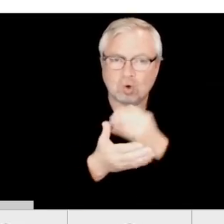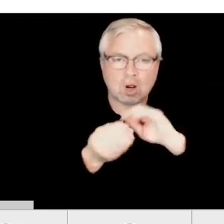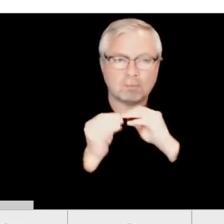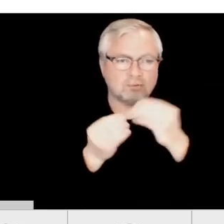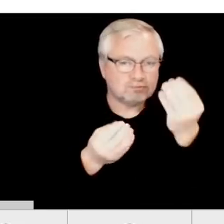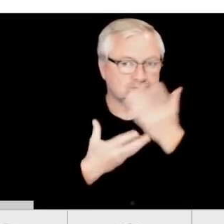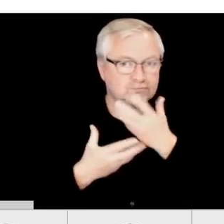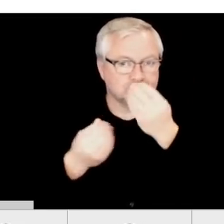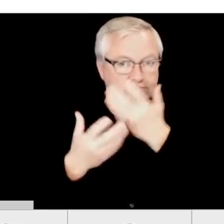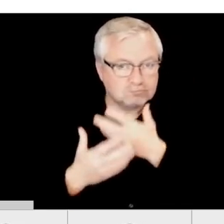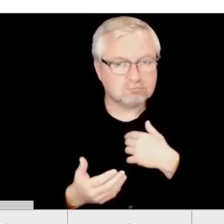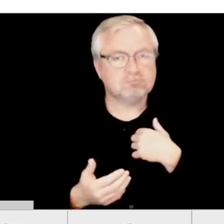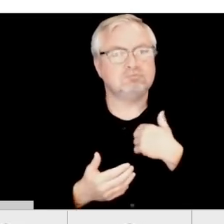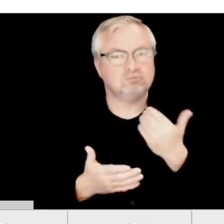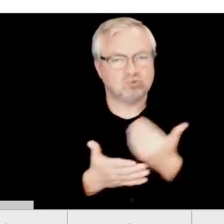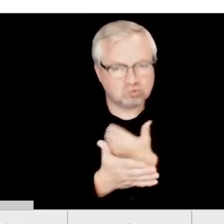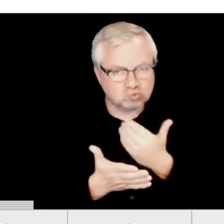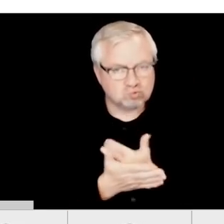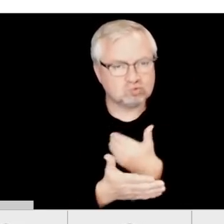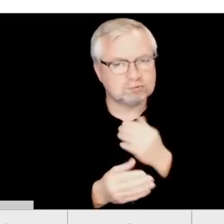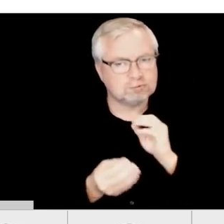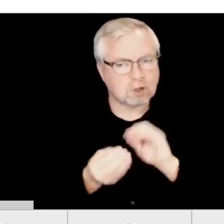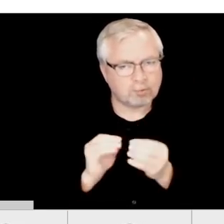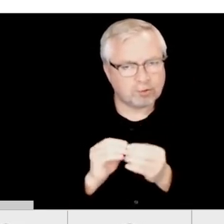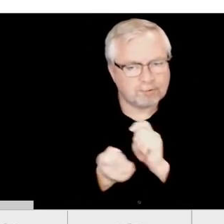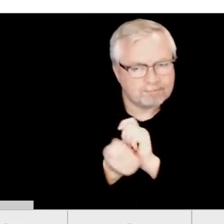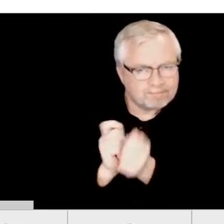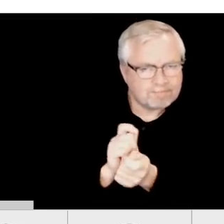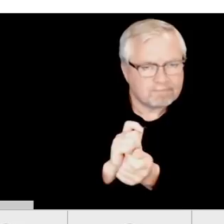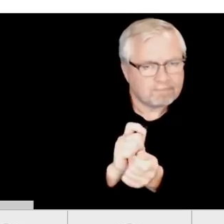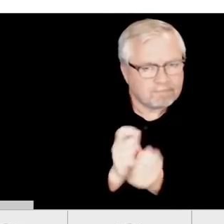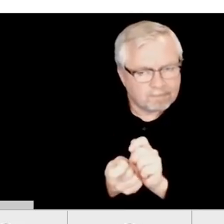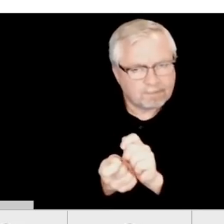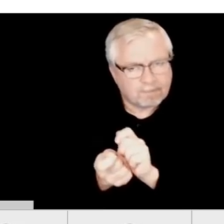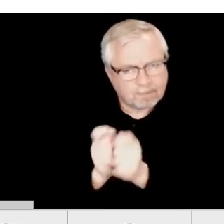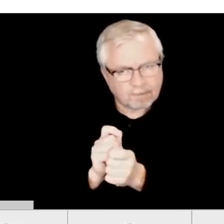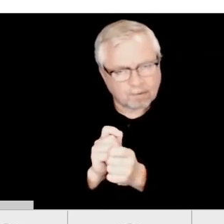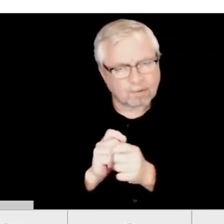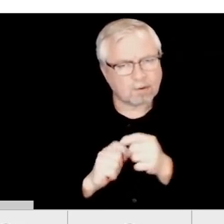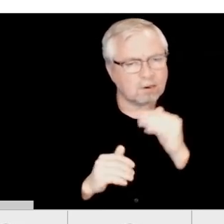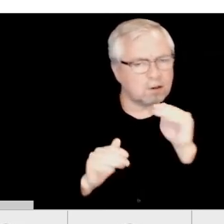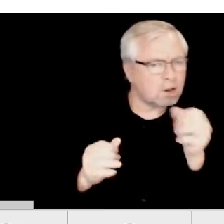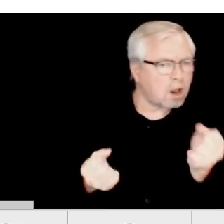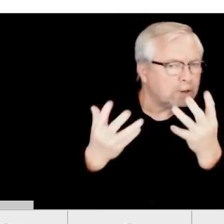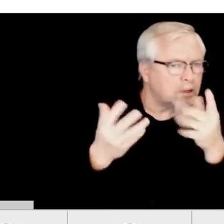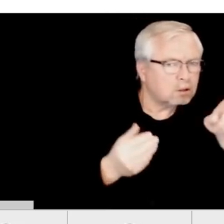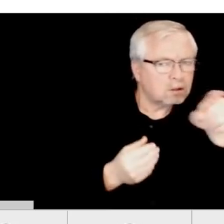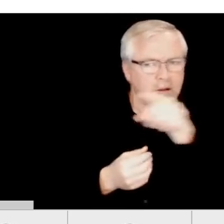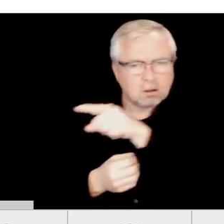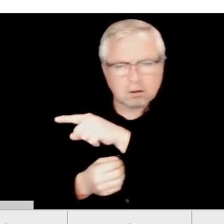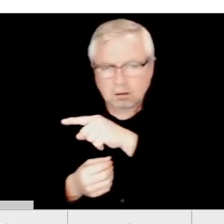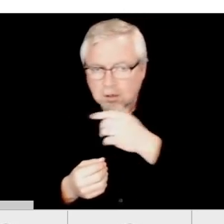new calibration to parameters to make sure that the model reflects as closely